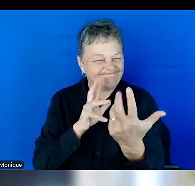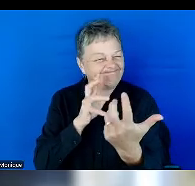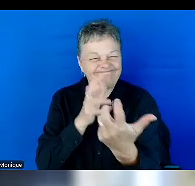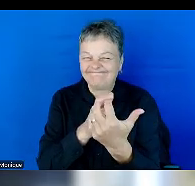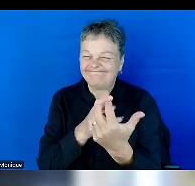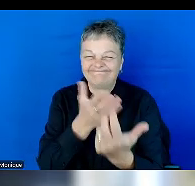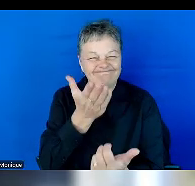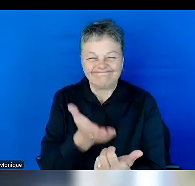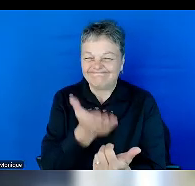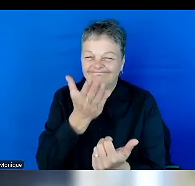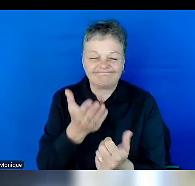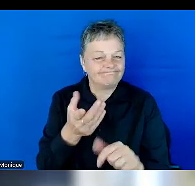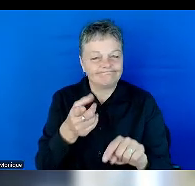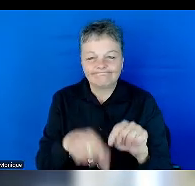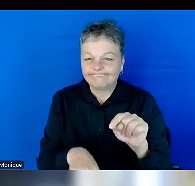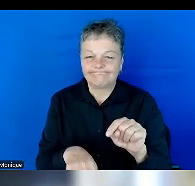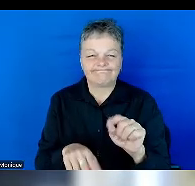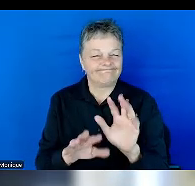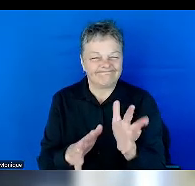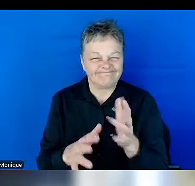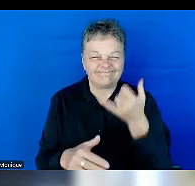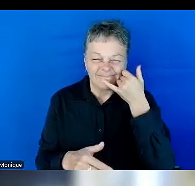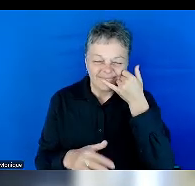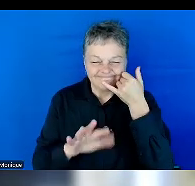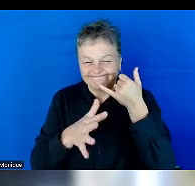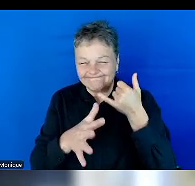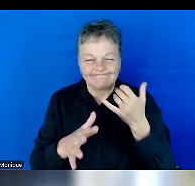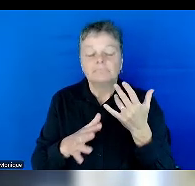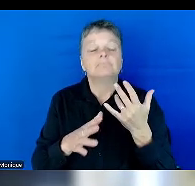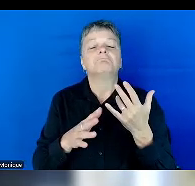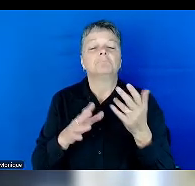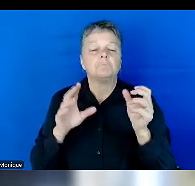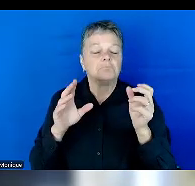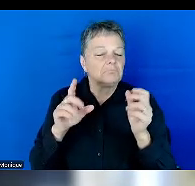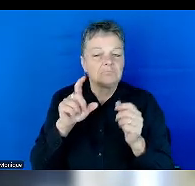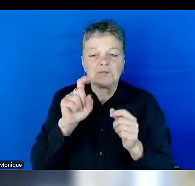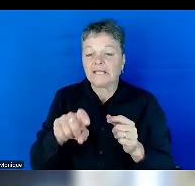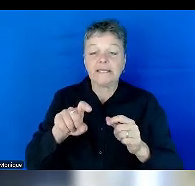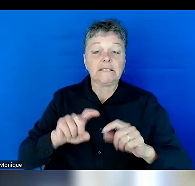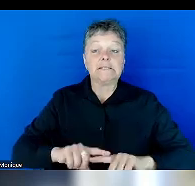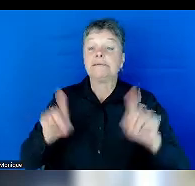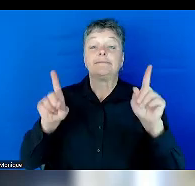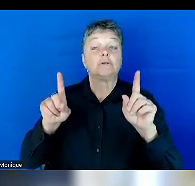they cannot communicate by phone then it'll be with uh the appointment will happen however uh